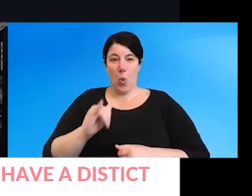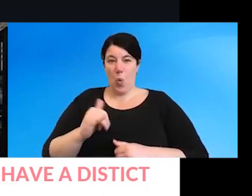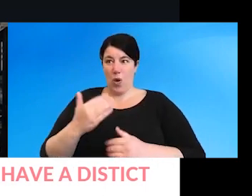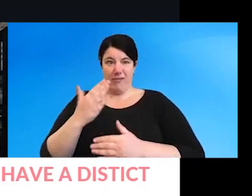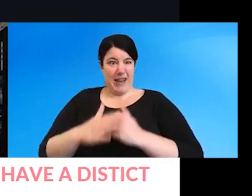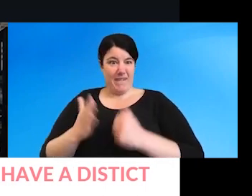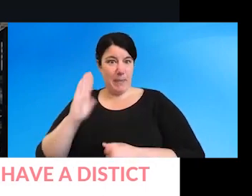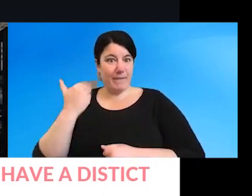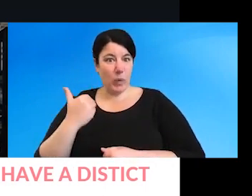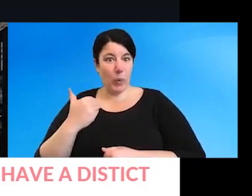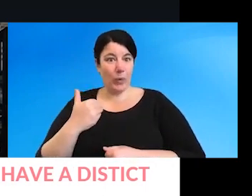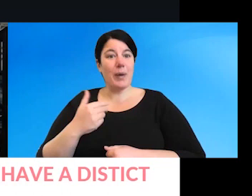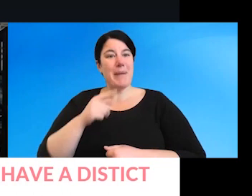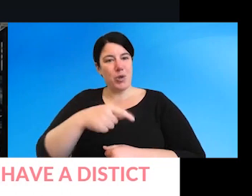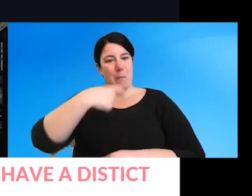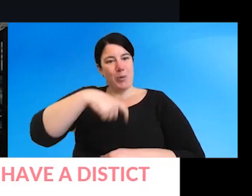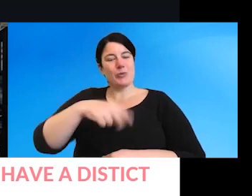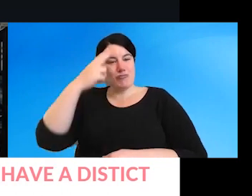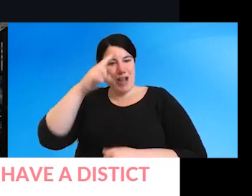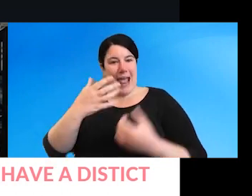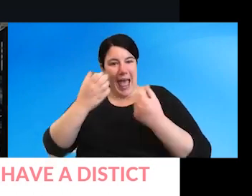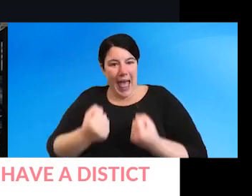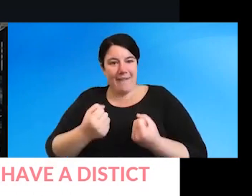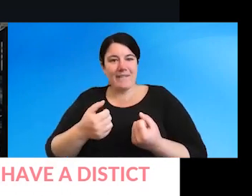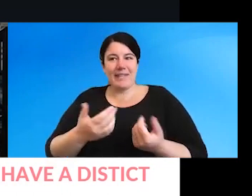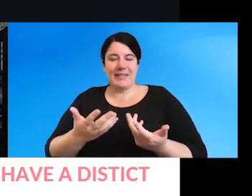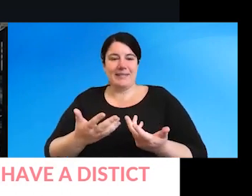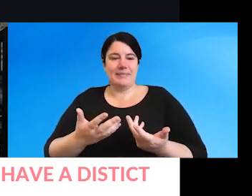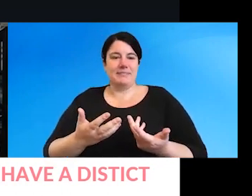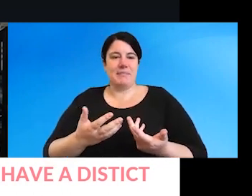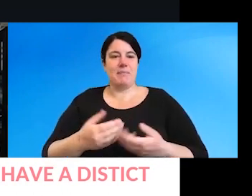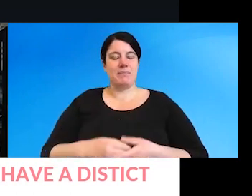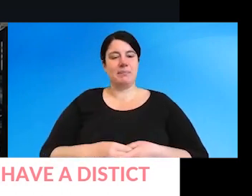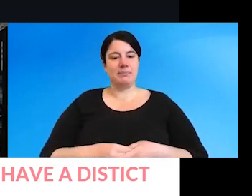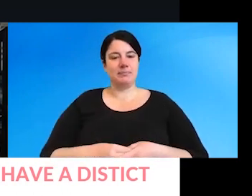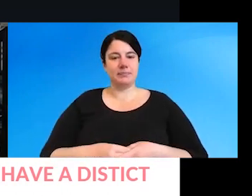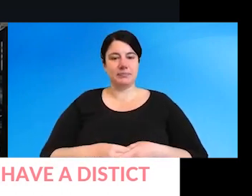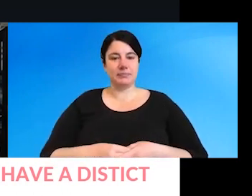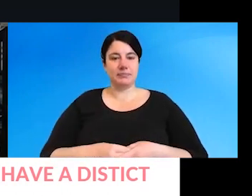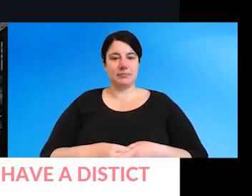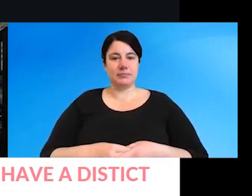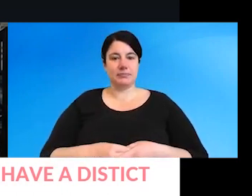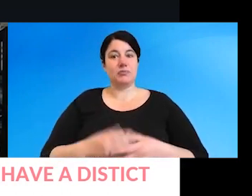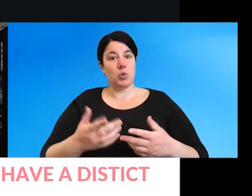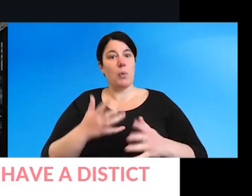whether you think about it or not. And that's part of how your audience expects to hear from you.